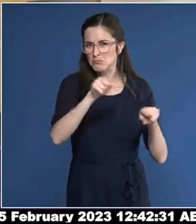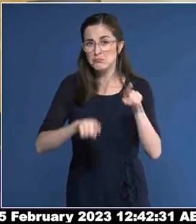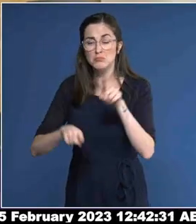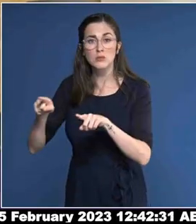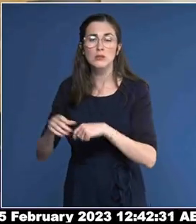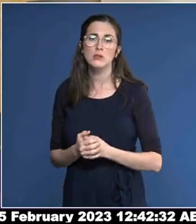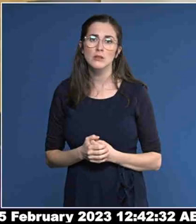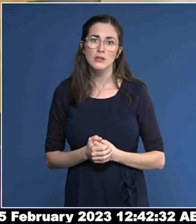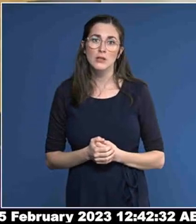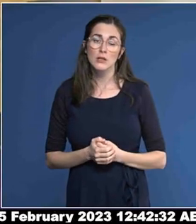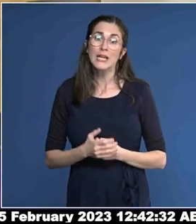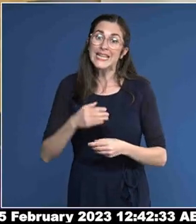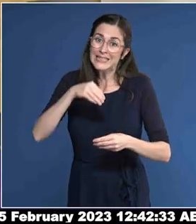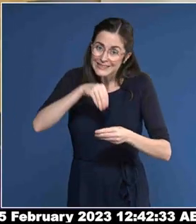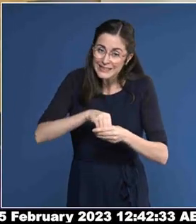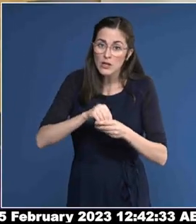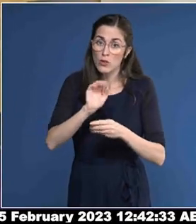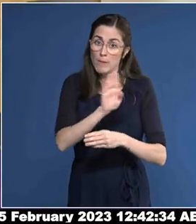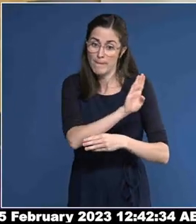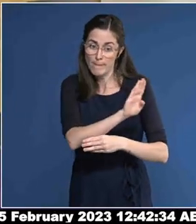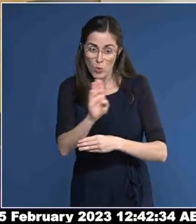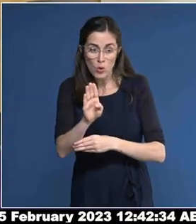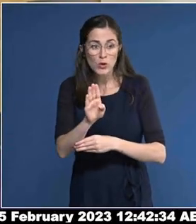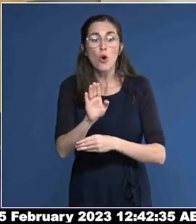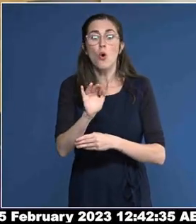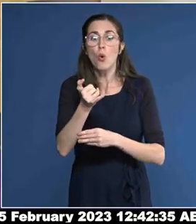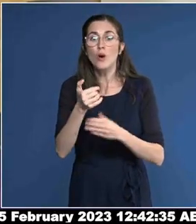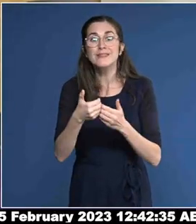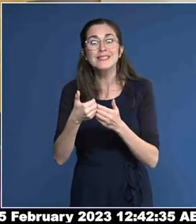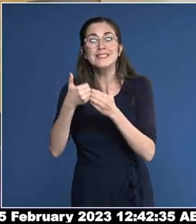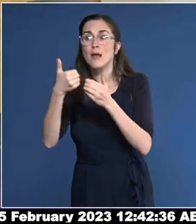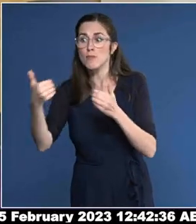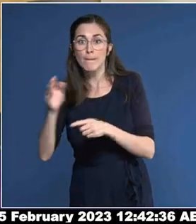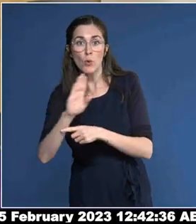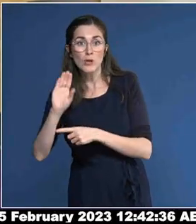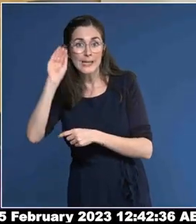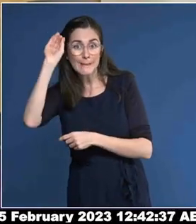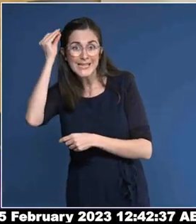in the board or through a board committee to deal with audit issues, risk issues,